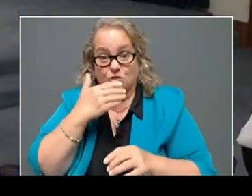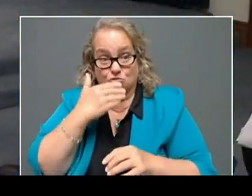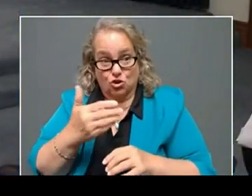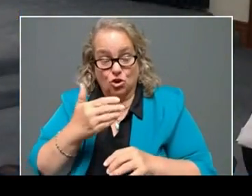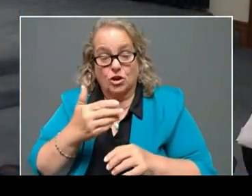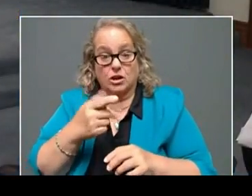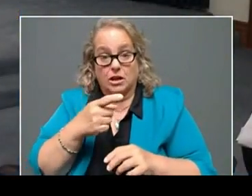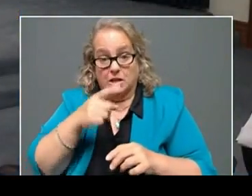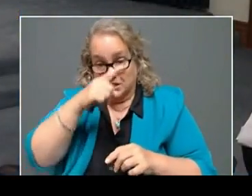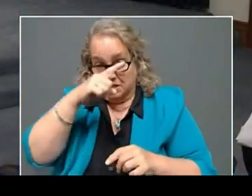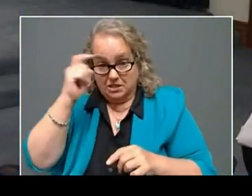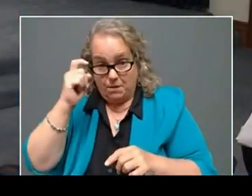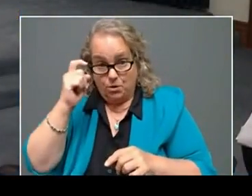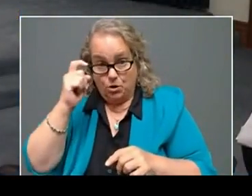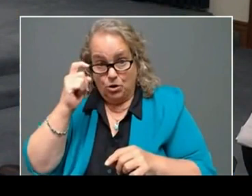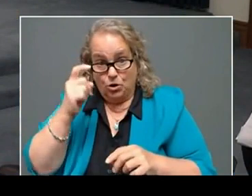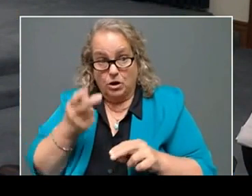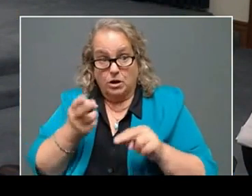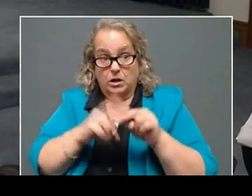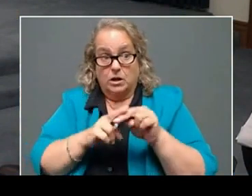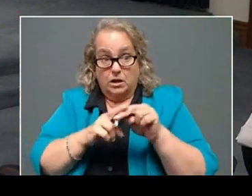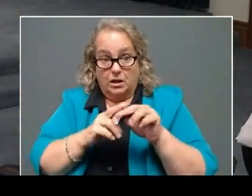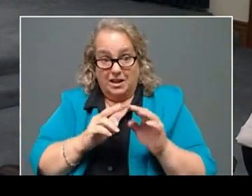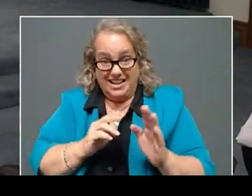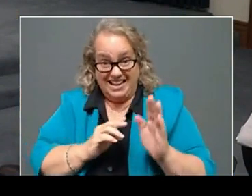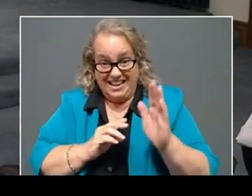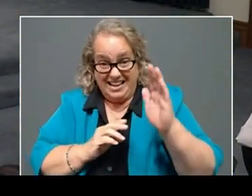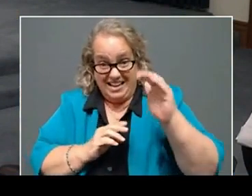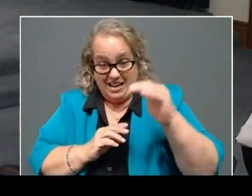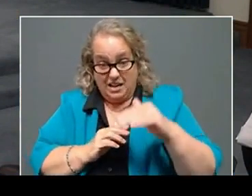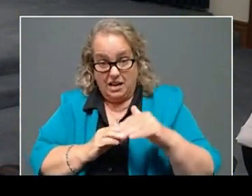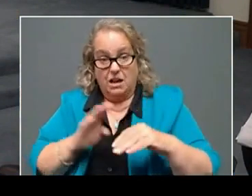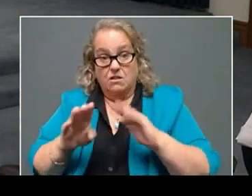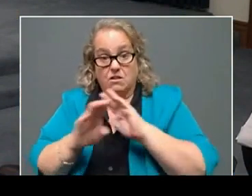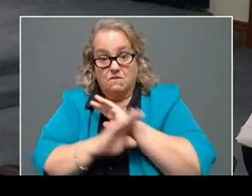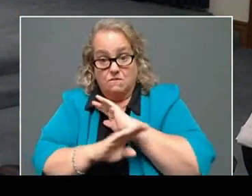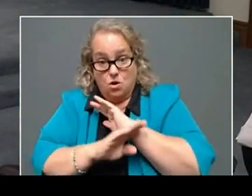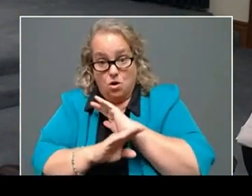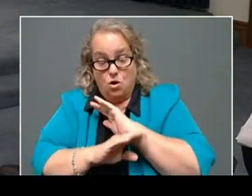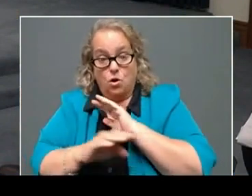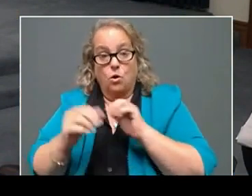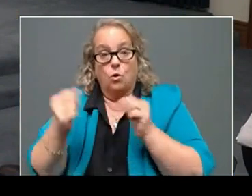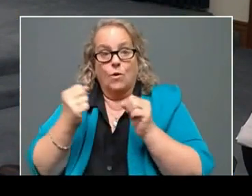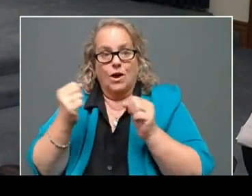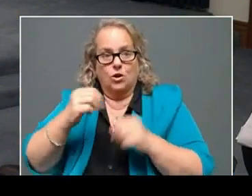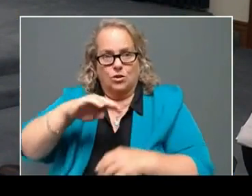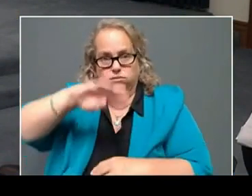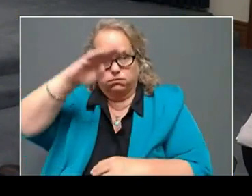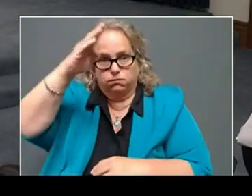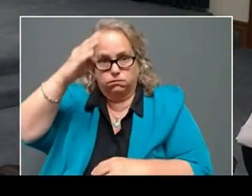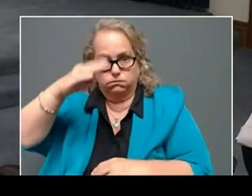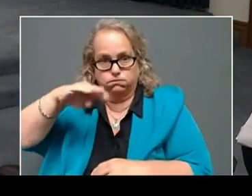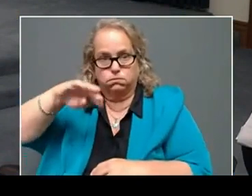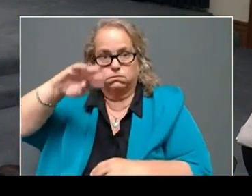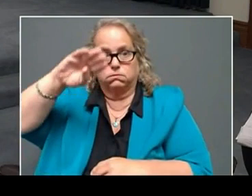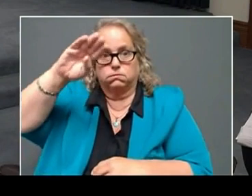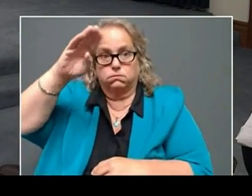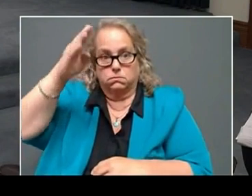we remember when we faced it and then in the a little bit in the fall and in the winter, uh that's when the curve, you know, almost became vertical, it